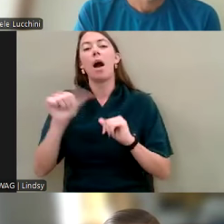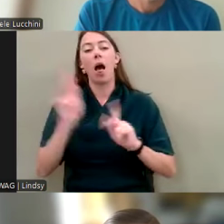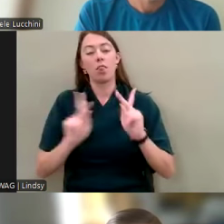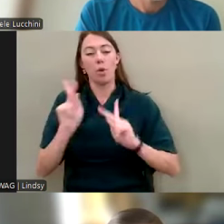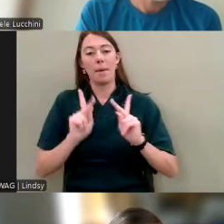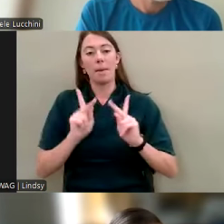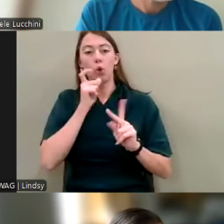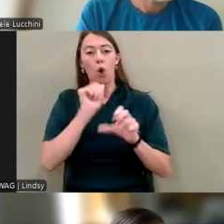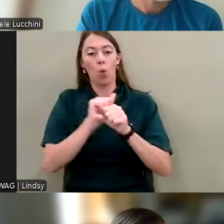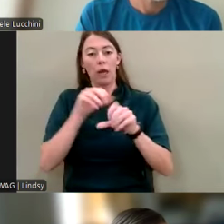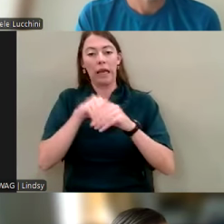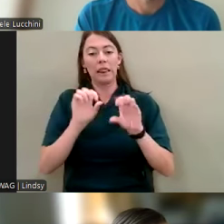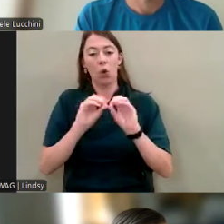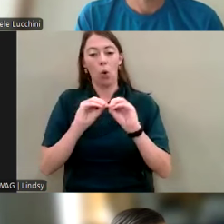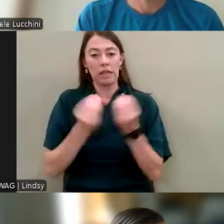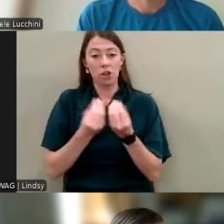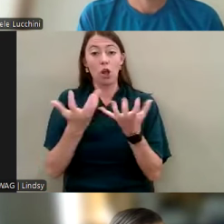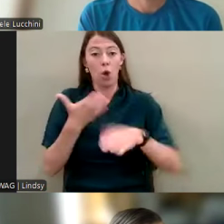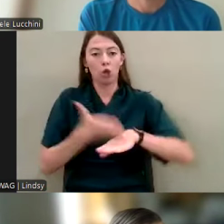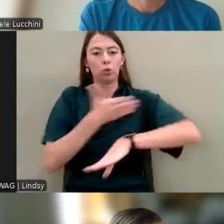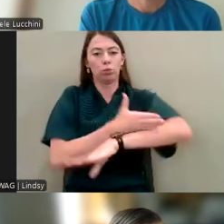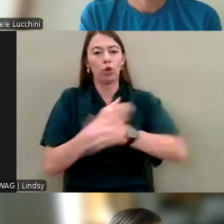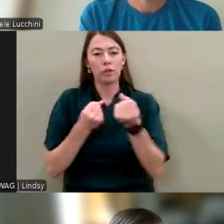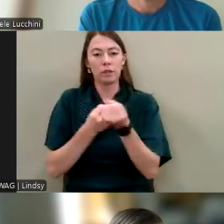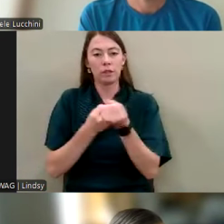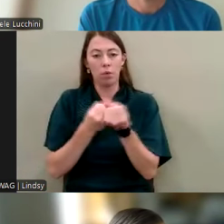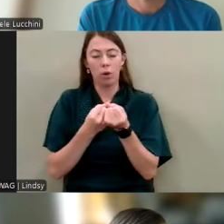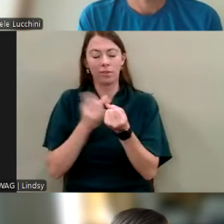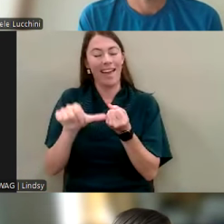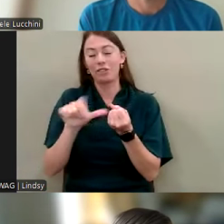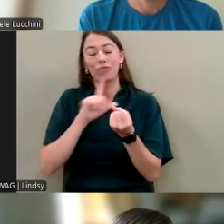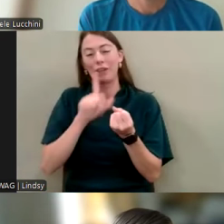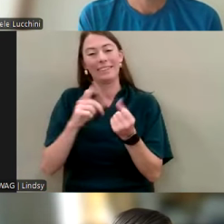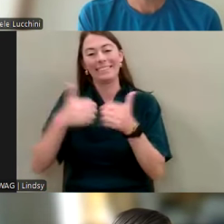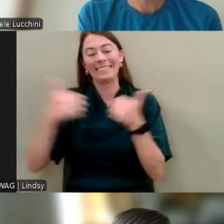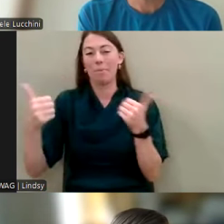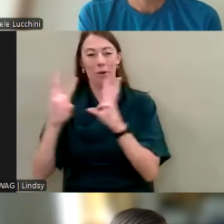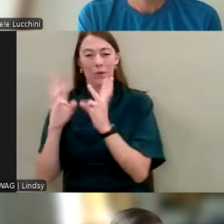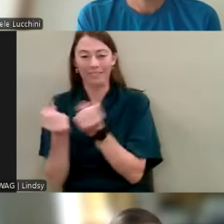build the support, I mean, that's a whole webinar in itself, actually, on how to do that. But,